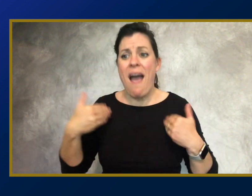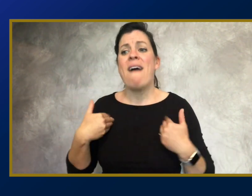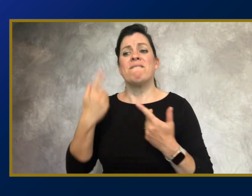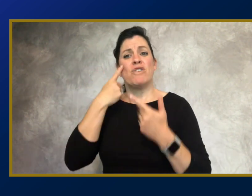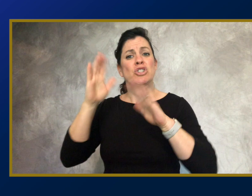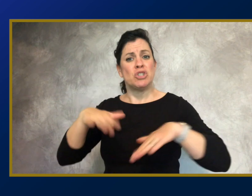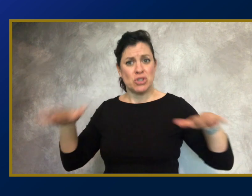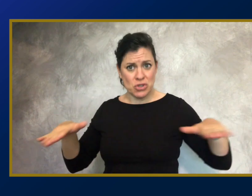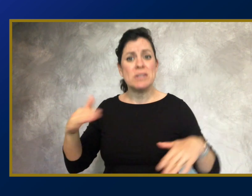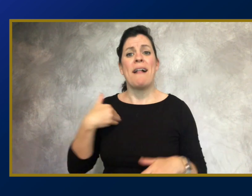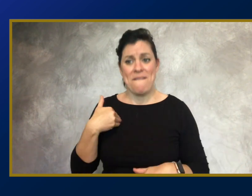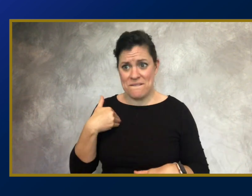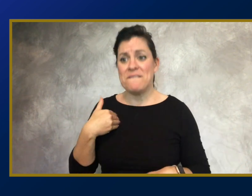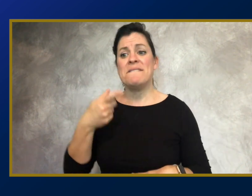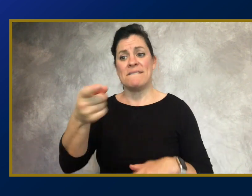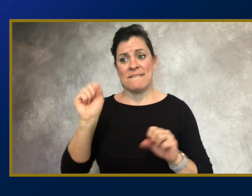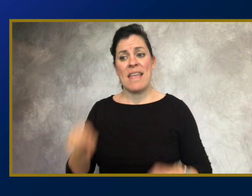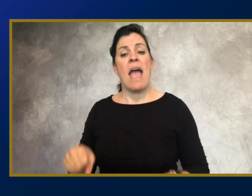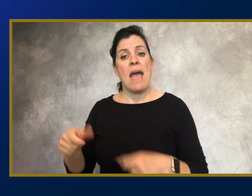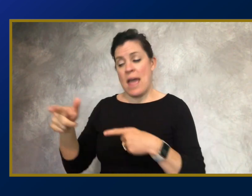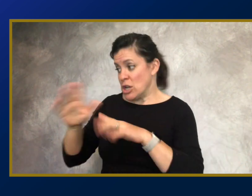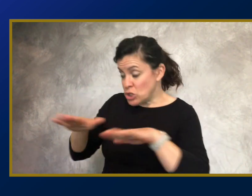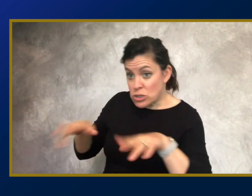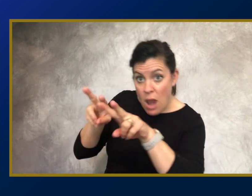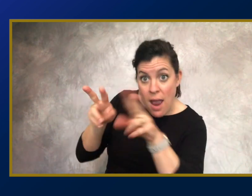It's a great way to build stability and work on balance and it's fun. There's some really great